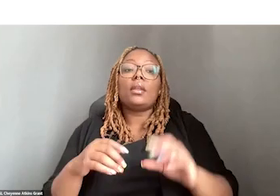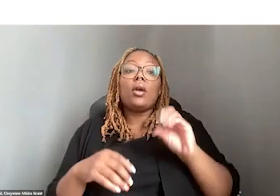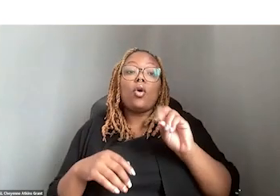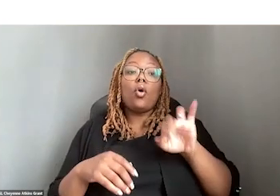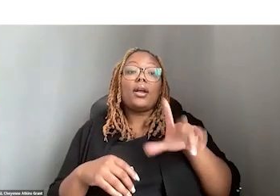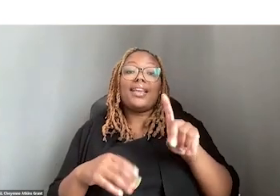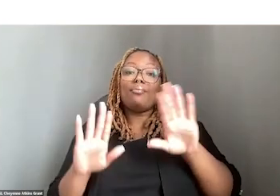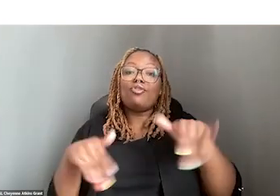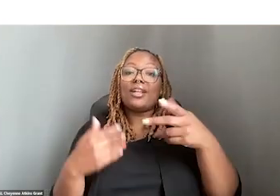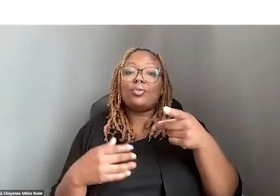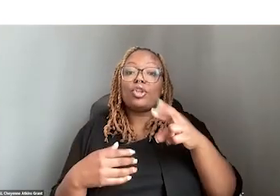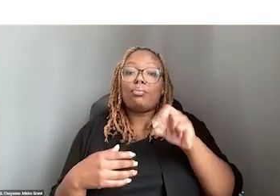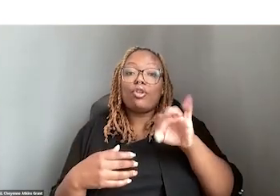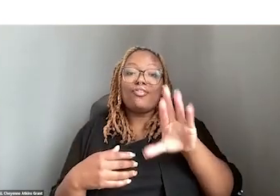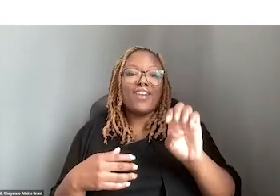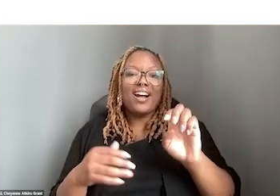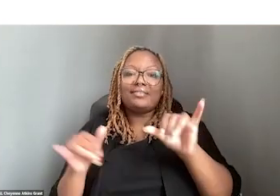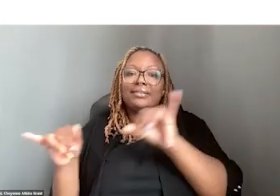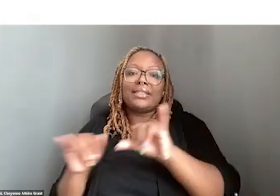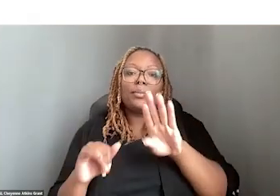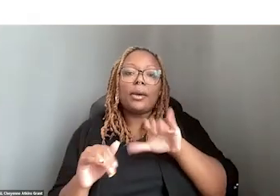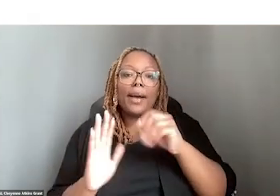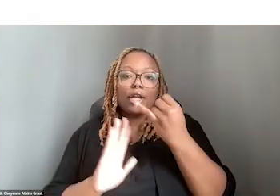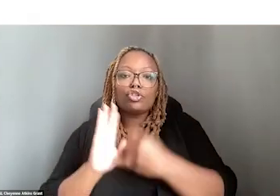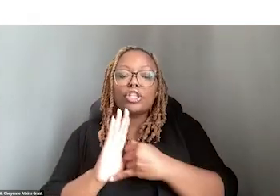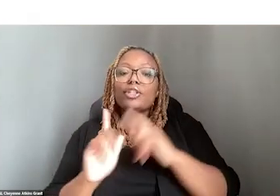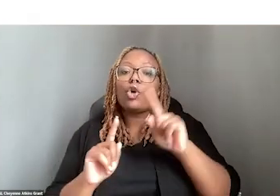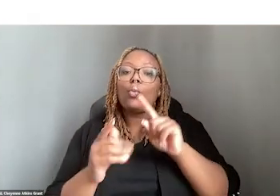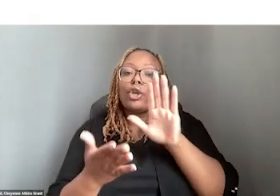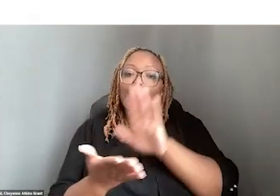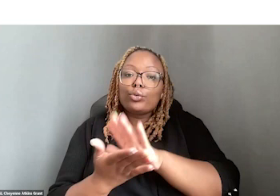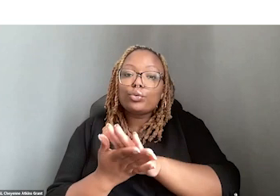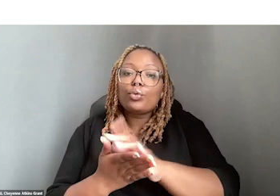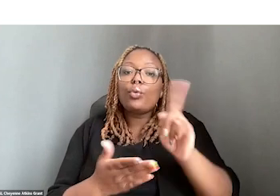You can put information on where you went to school, where you've worked, things that you've published.